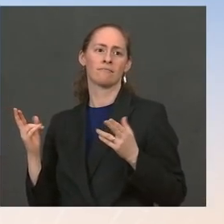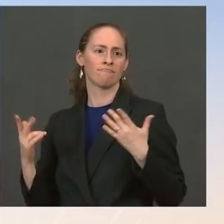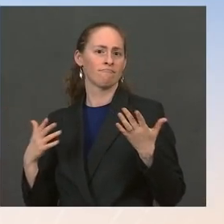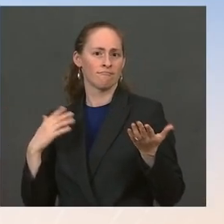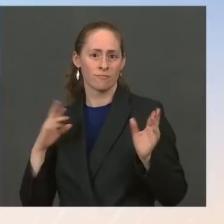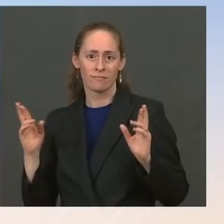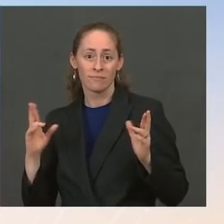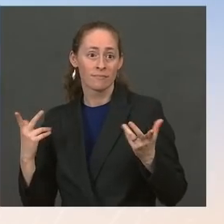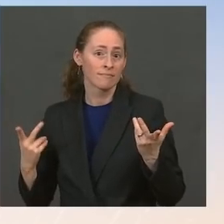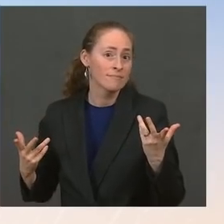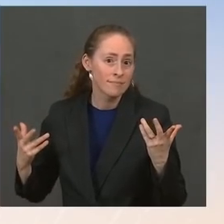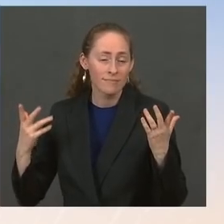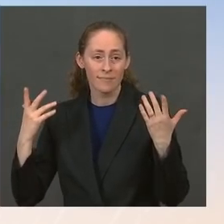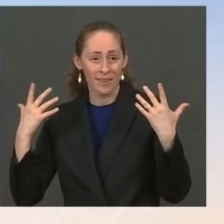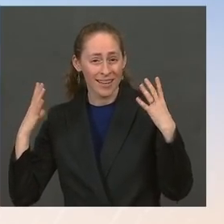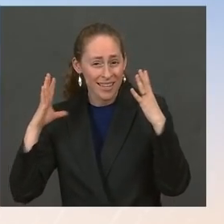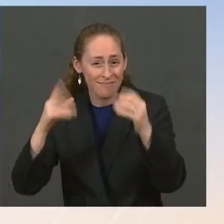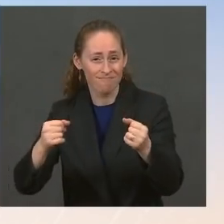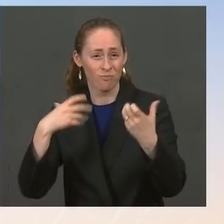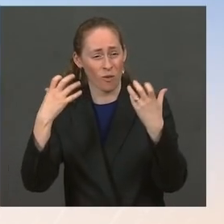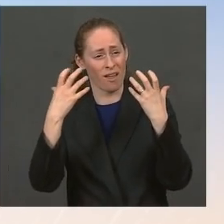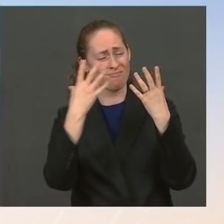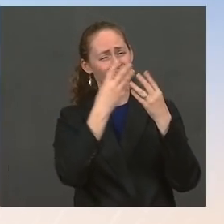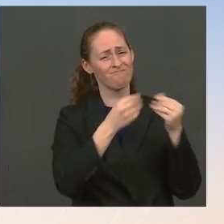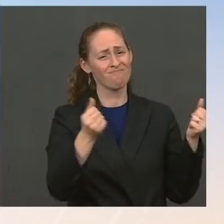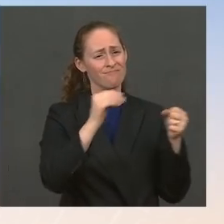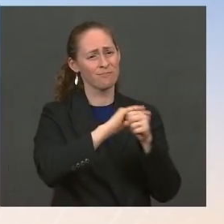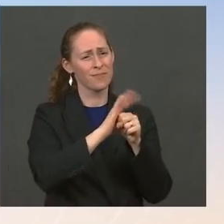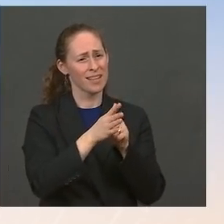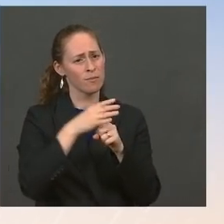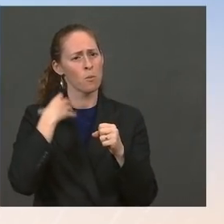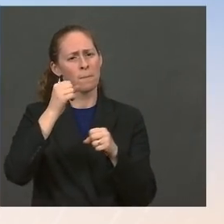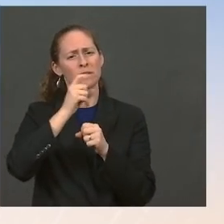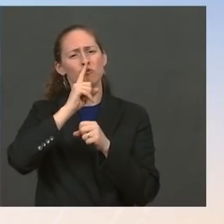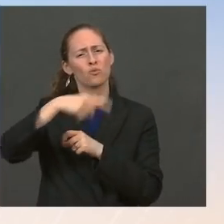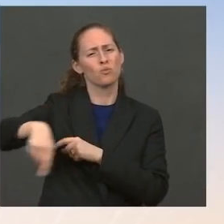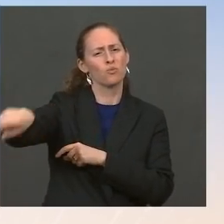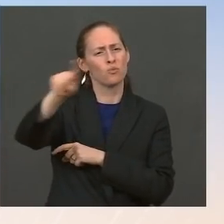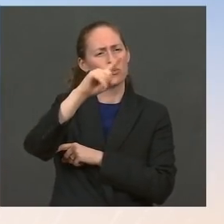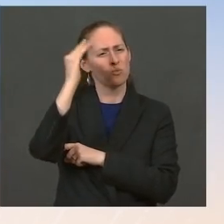to make sure people know we're moving in a continued, better direction on this.